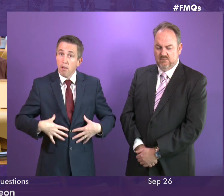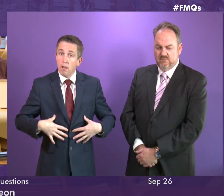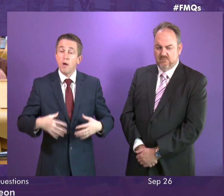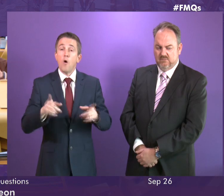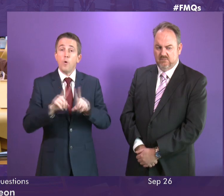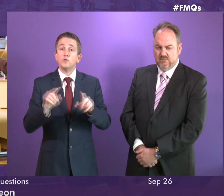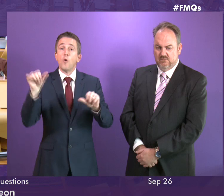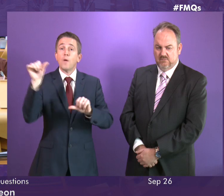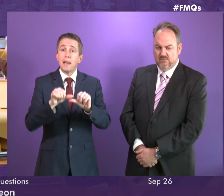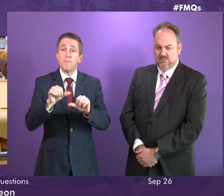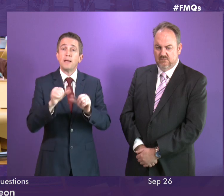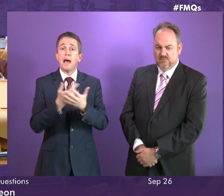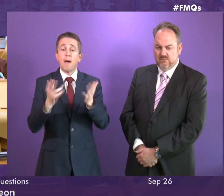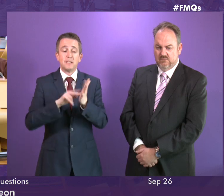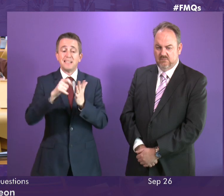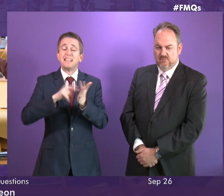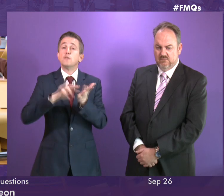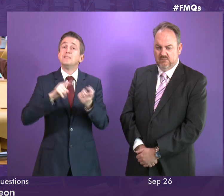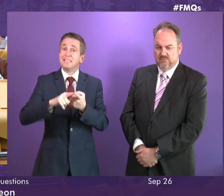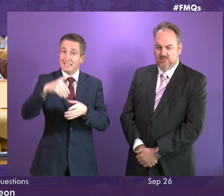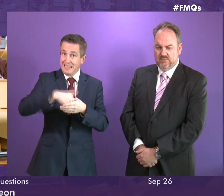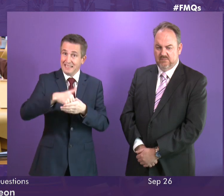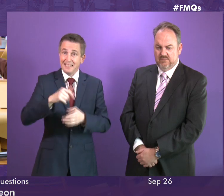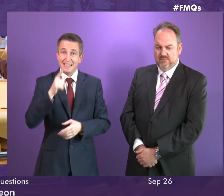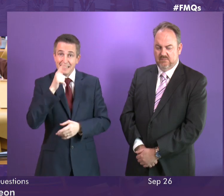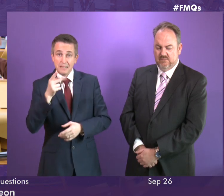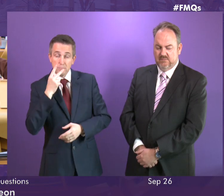concentration of nicotine in e-liquids. In Scotland, we have also introduced a retail